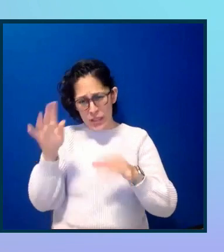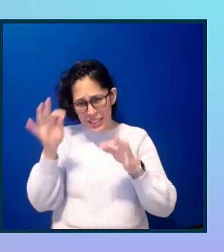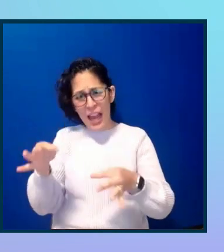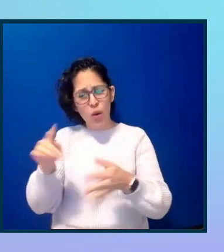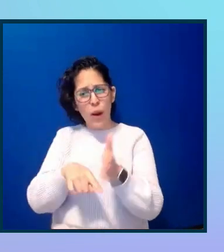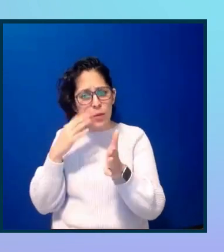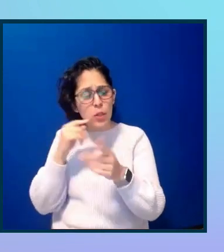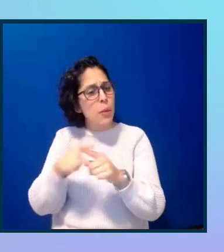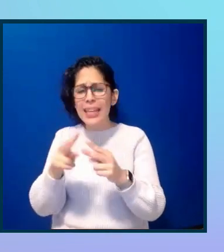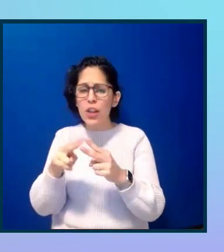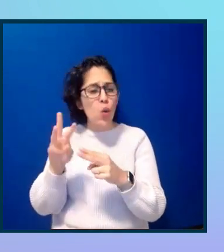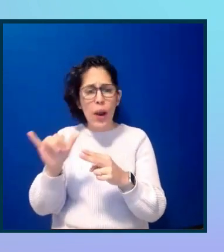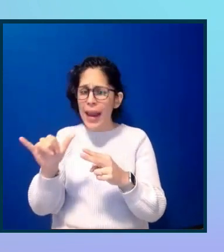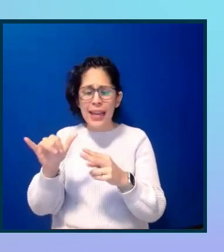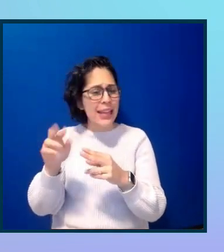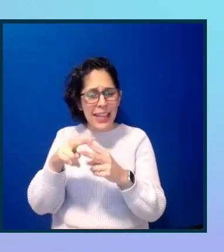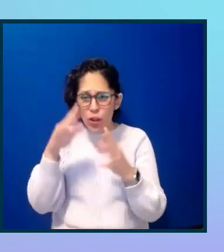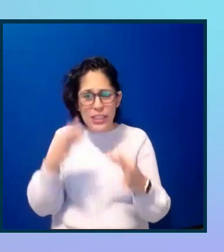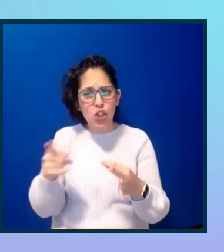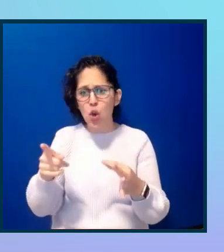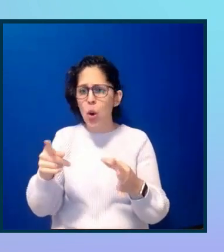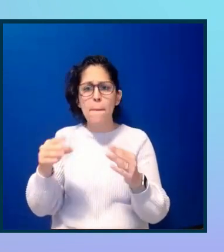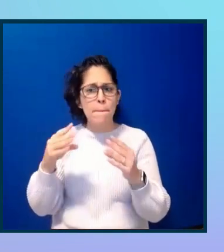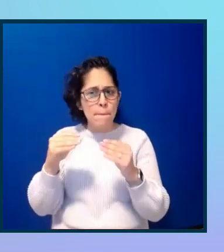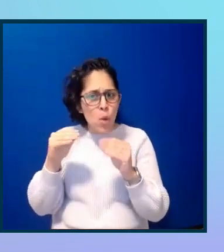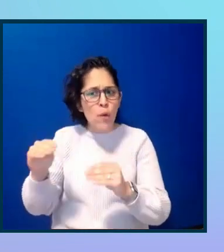And by the way, before we drop off of this, I wanna cover one more thing